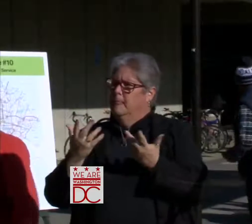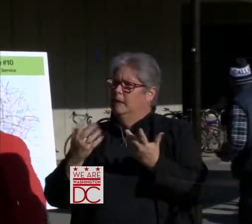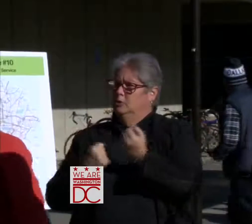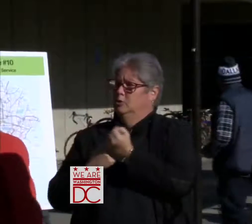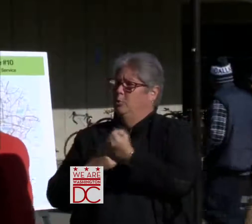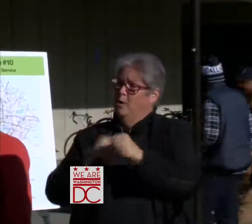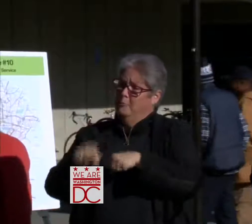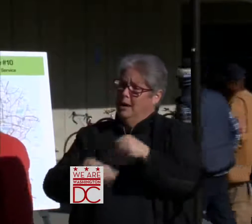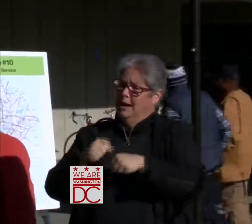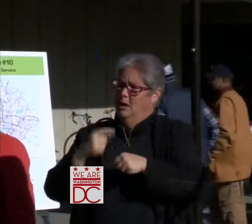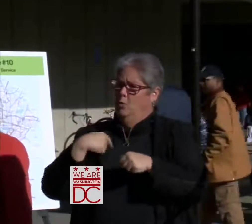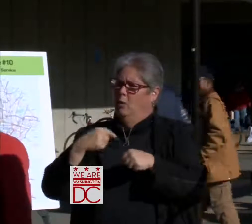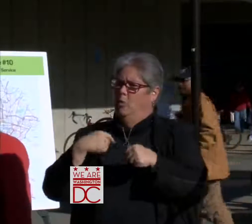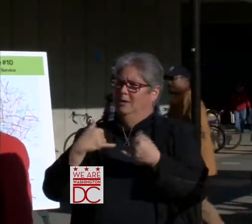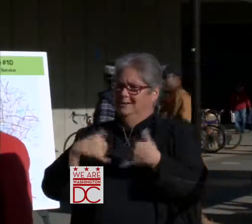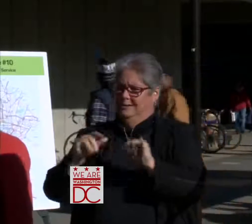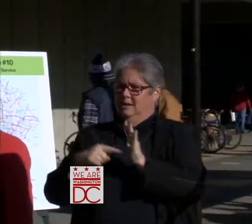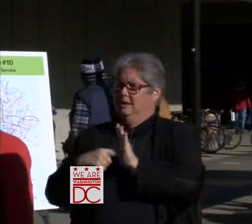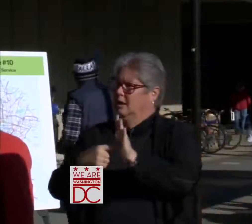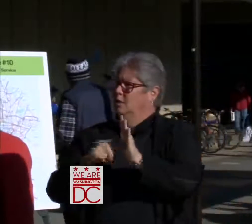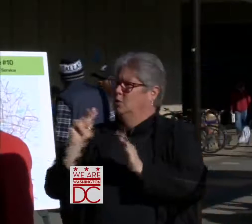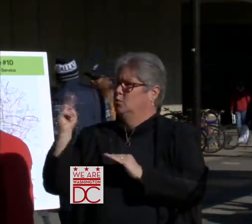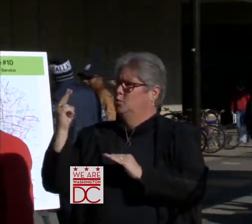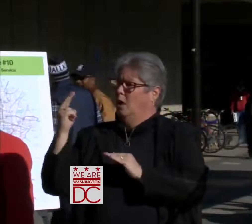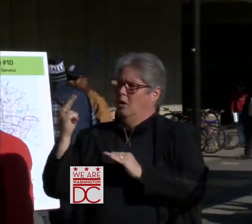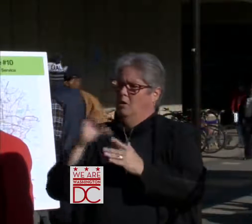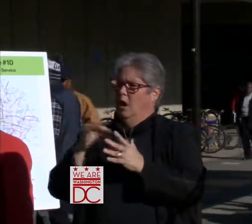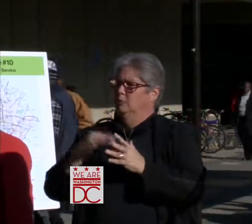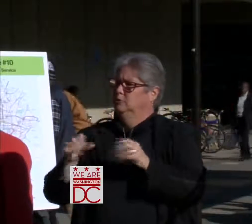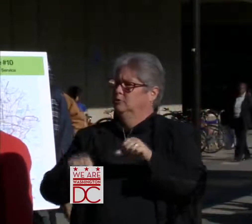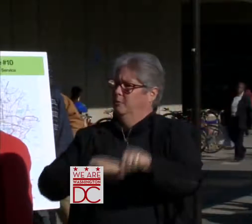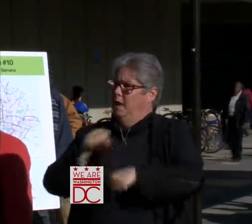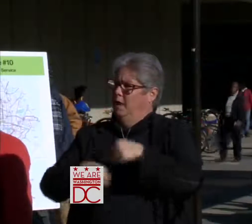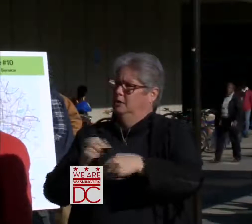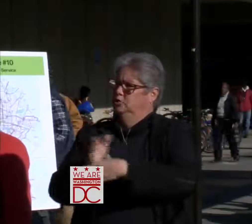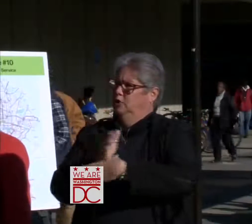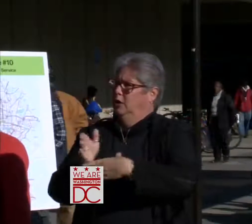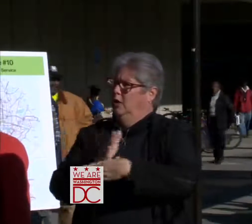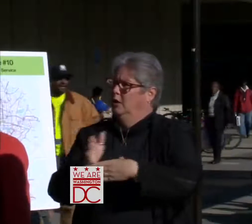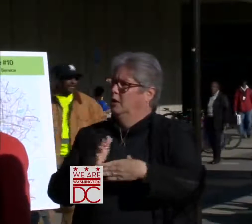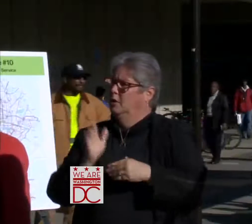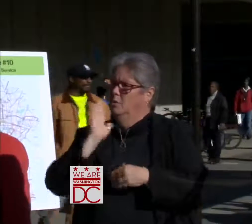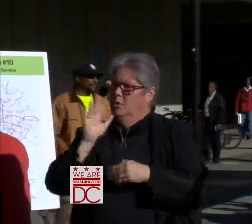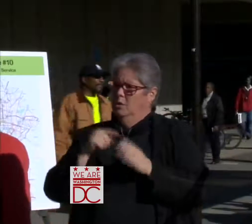CONTINUE TO MARKET THE $2 OPTION FOR BIKESHARE AND ALSO HAVE A